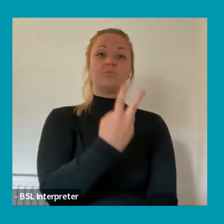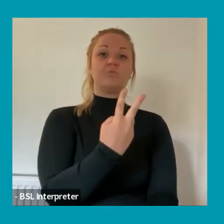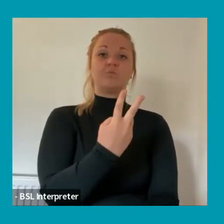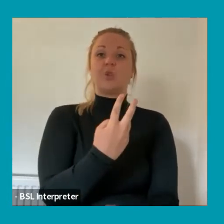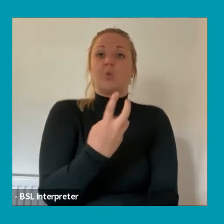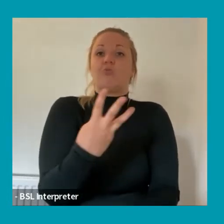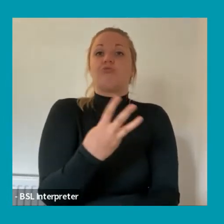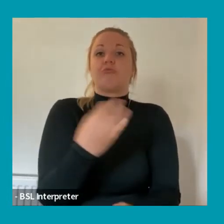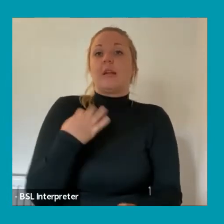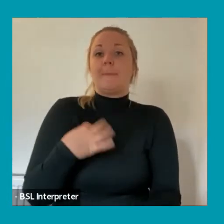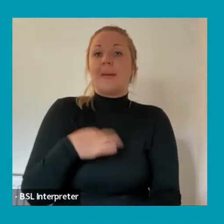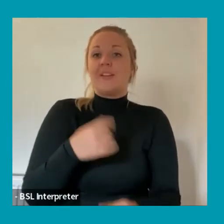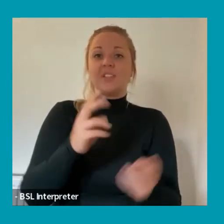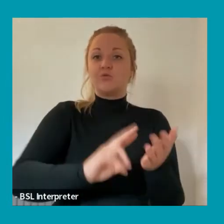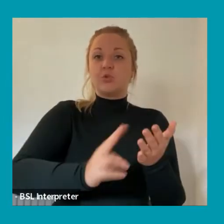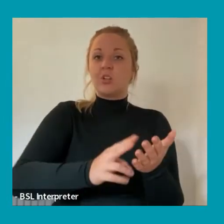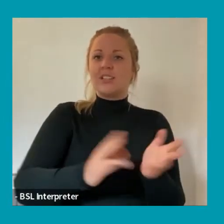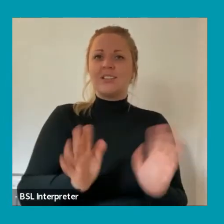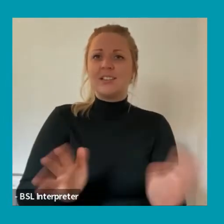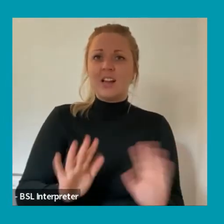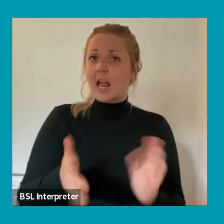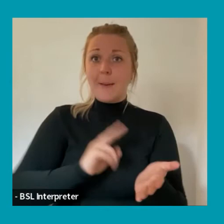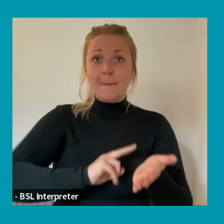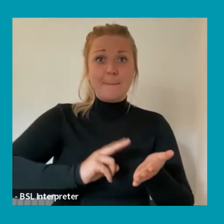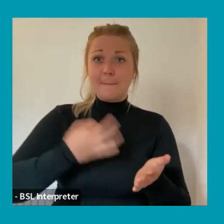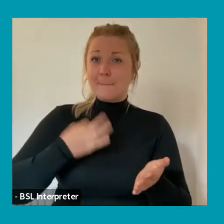It has, you know many, many benefits for an organisation.